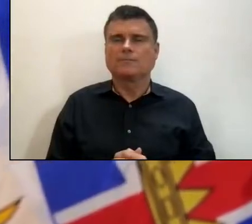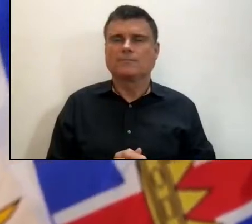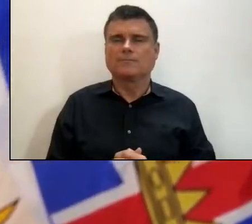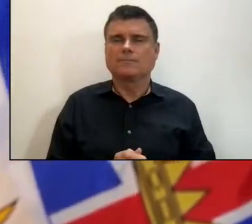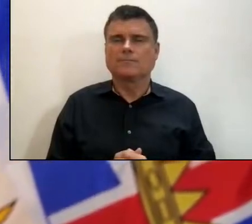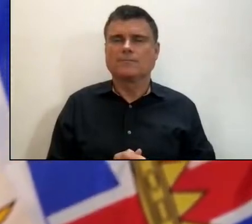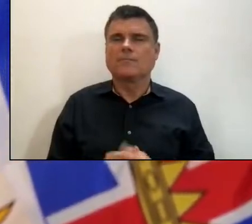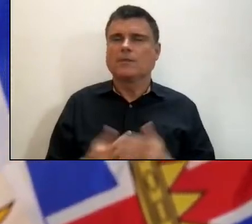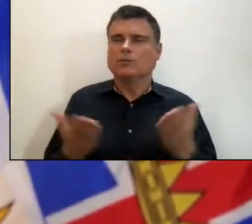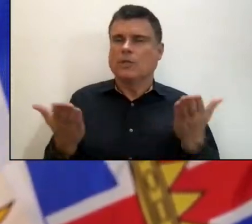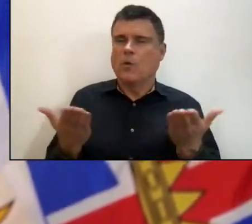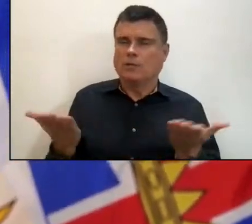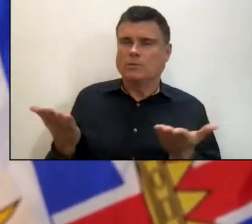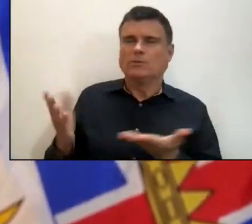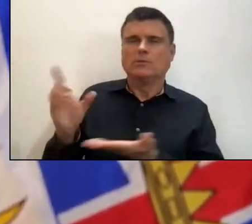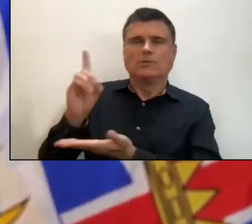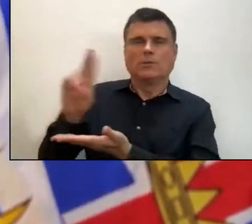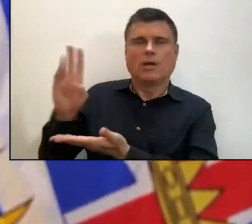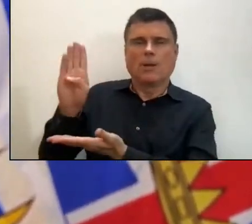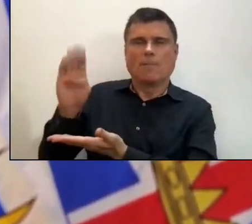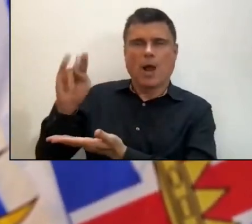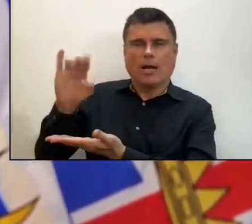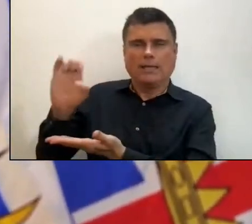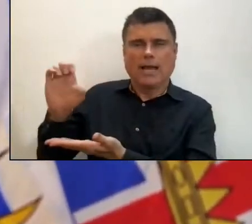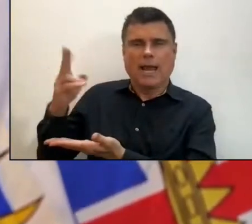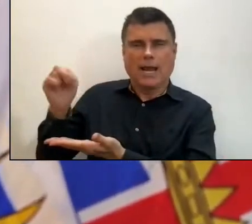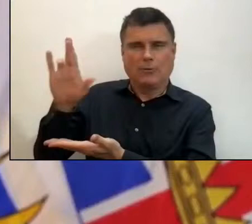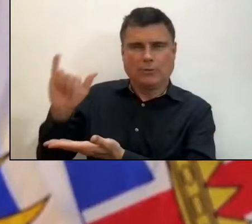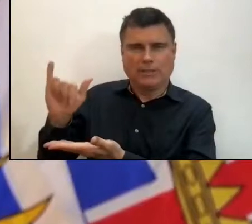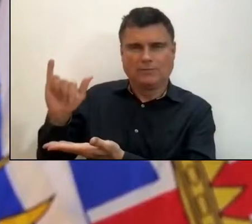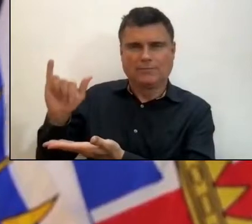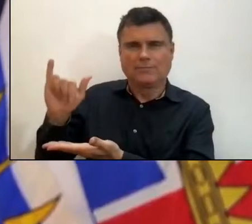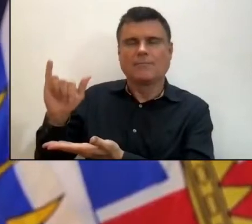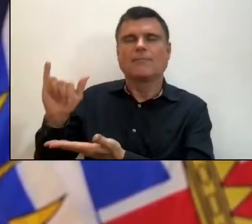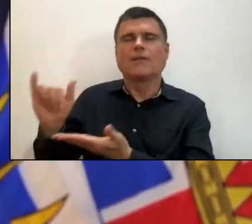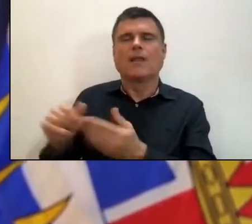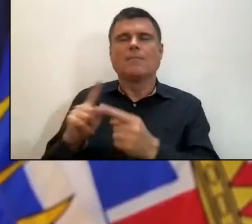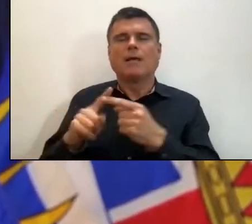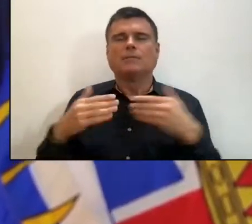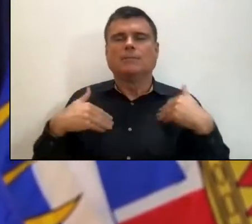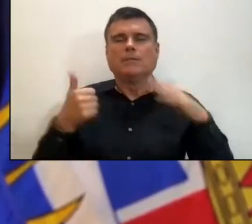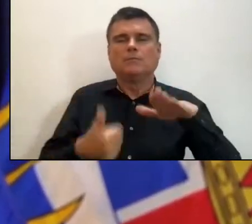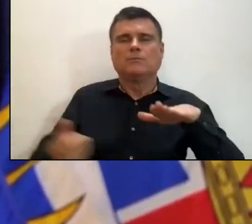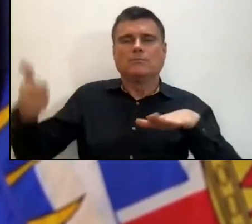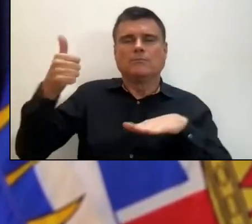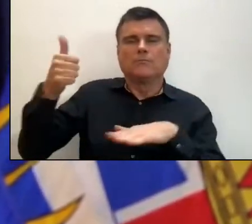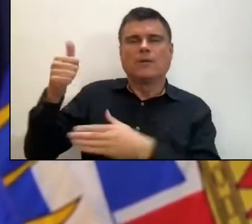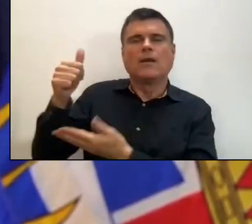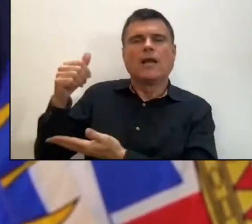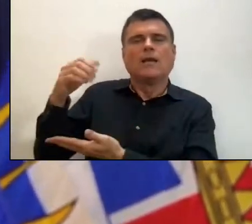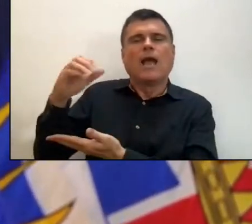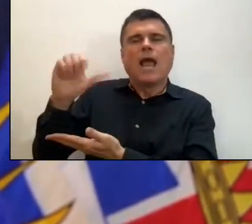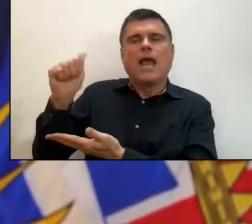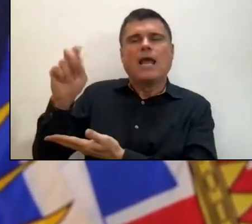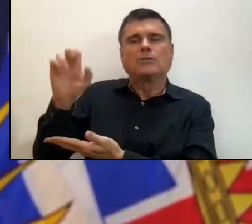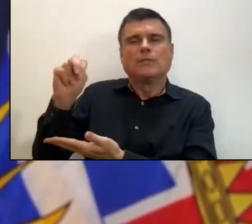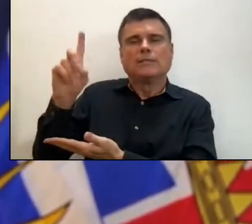Henry and minister Adrian Dix.